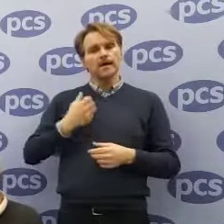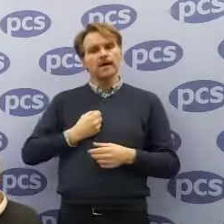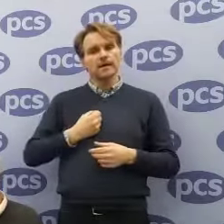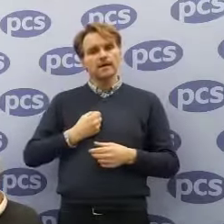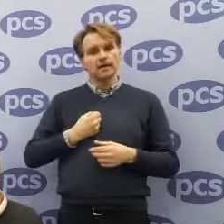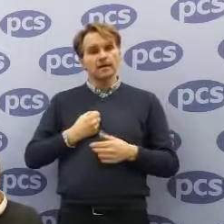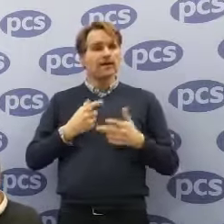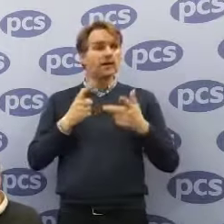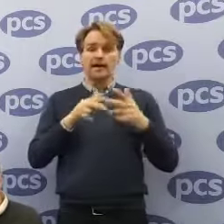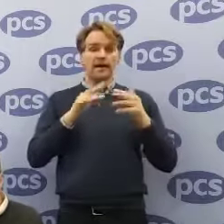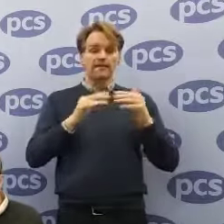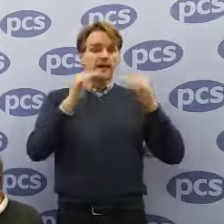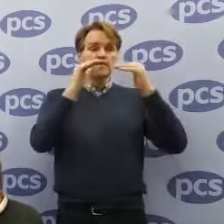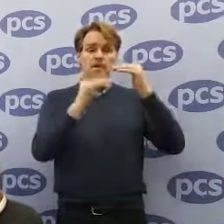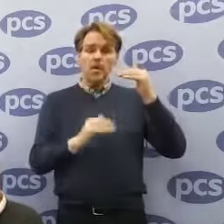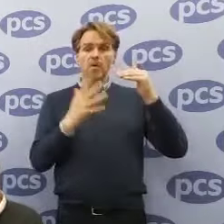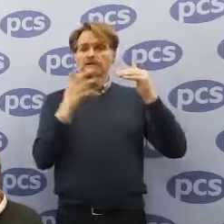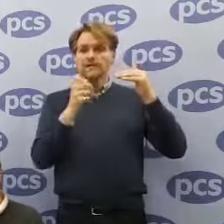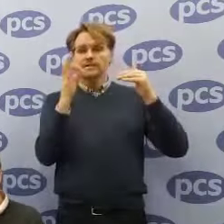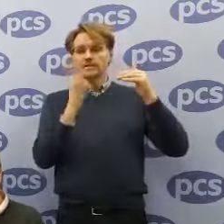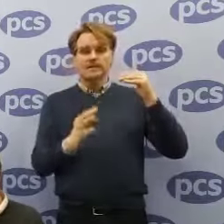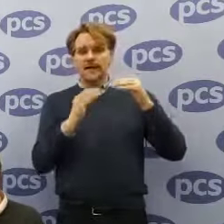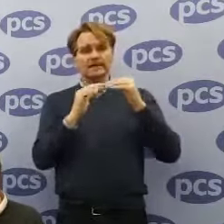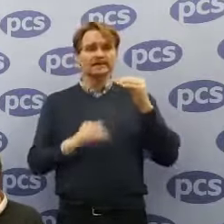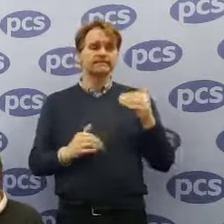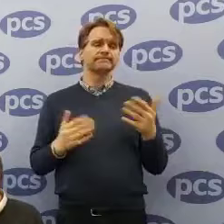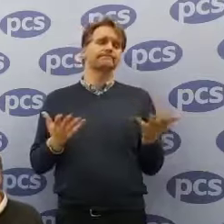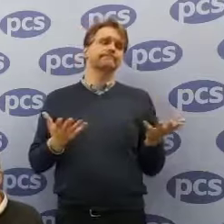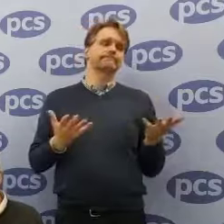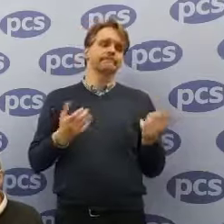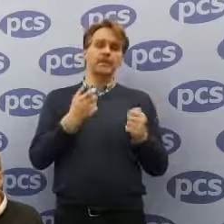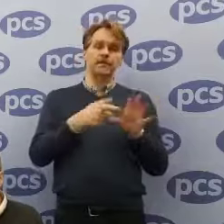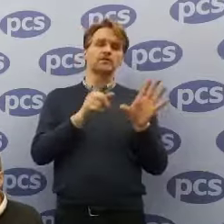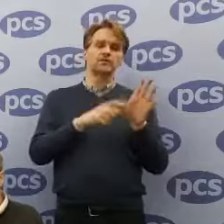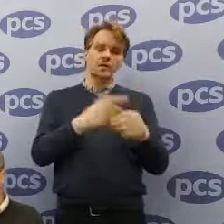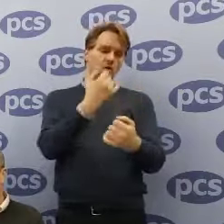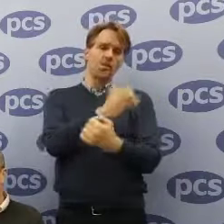threshold then unfortunately we're in a weaker position so I hope people get